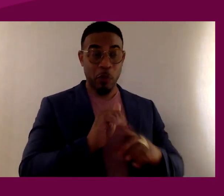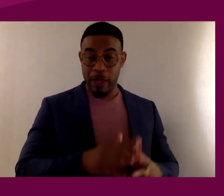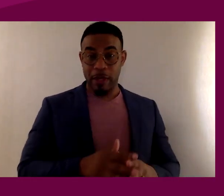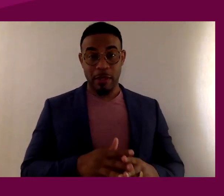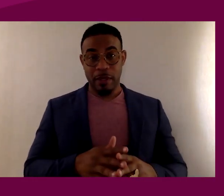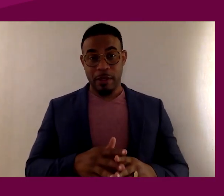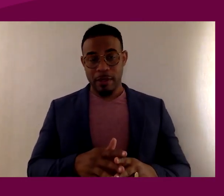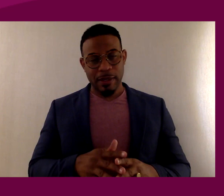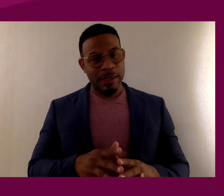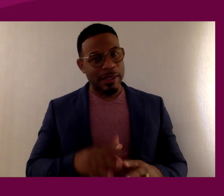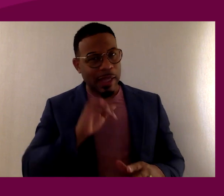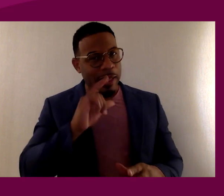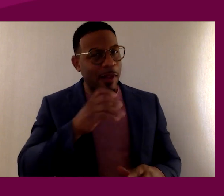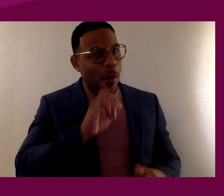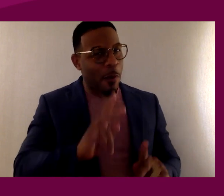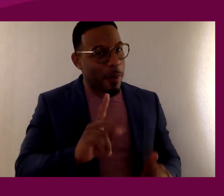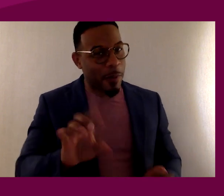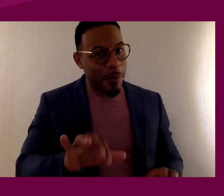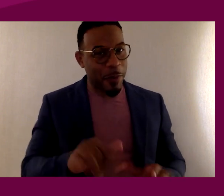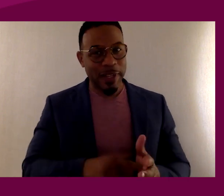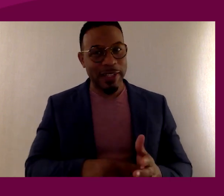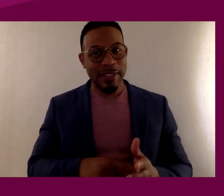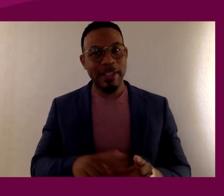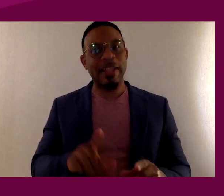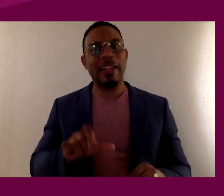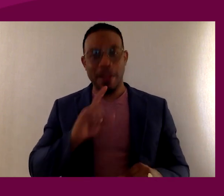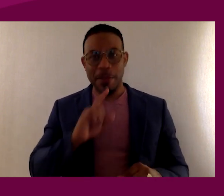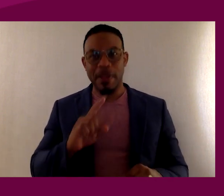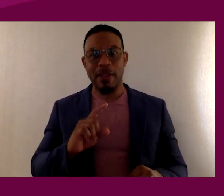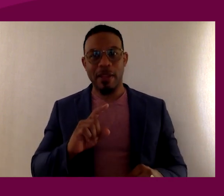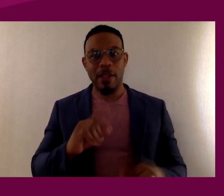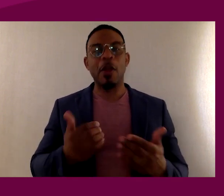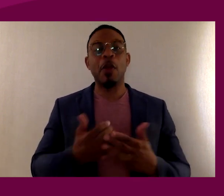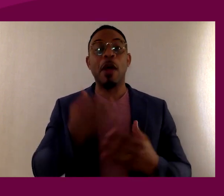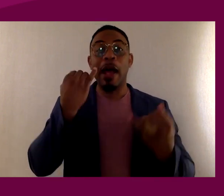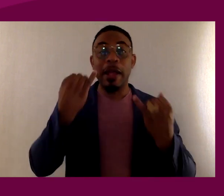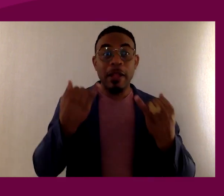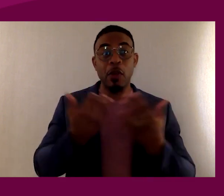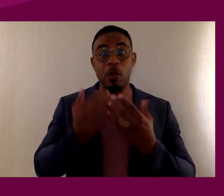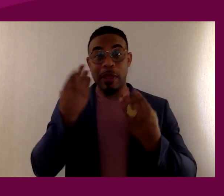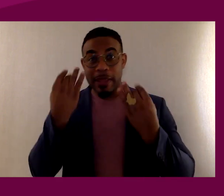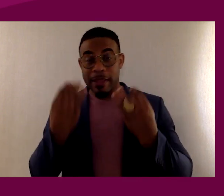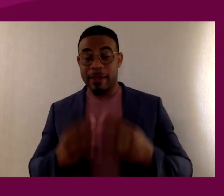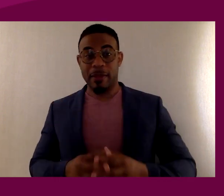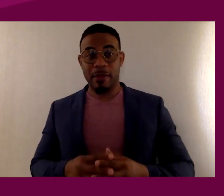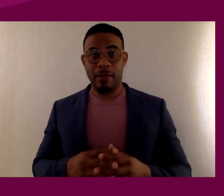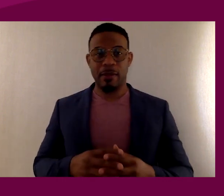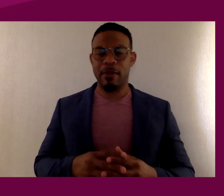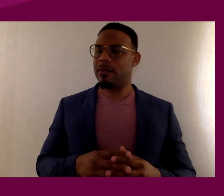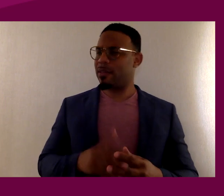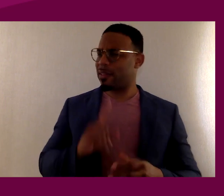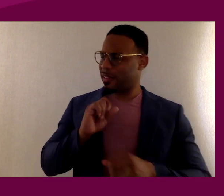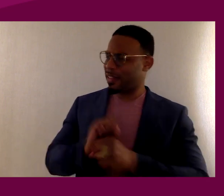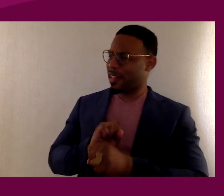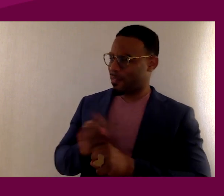people as trainers. It's not just the old people doing this. Got to be new ideas, new thinking.